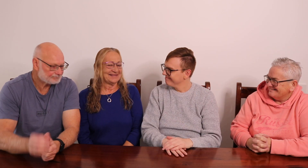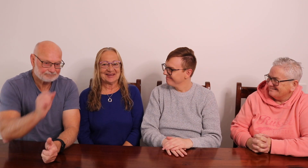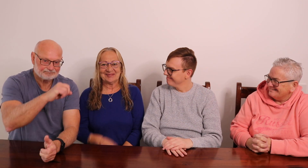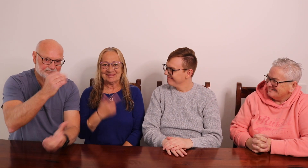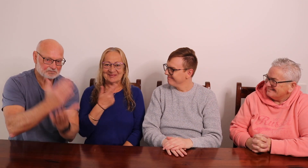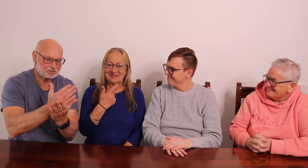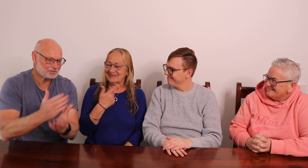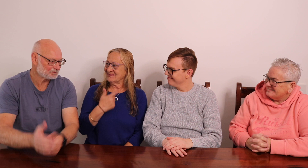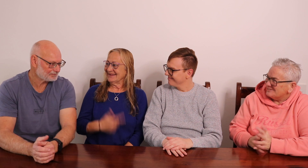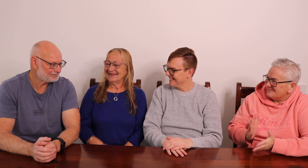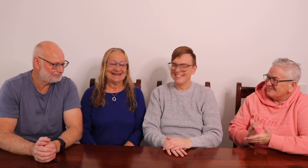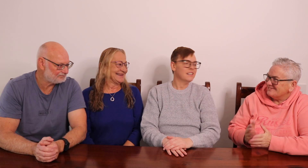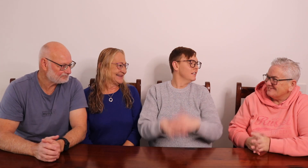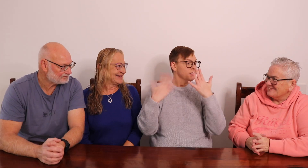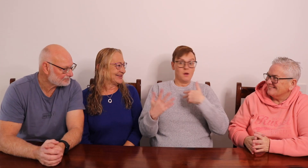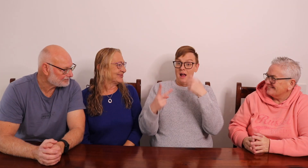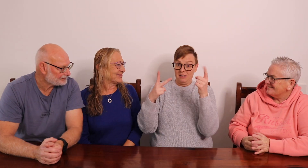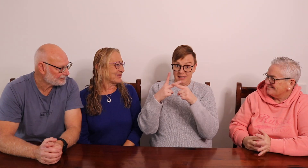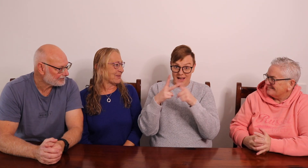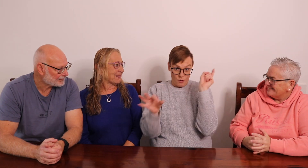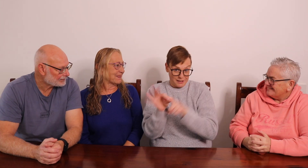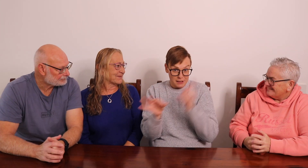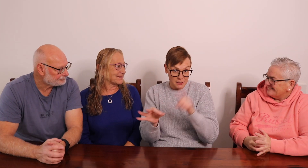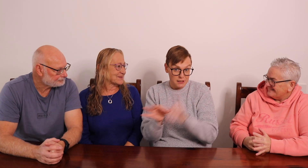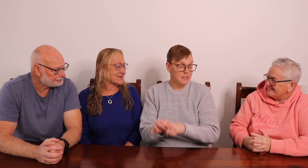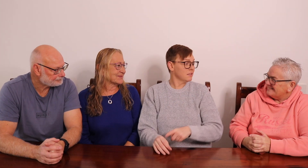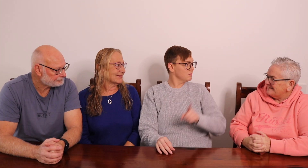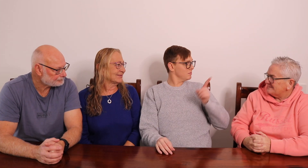I: Yes, that's true. D: I have another question.